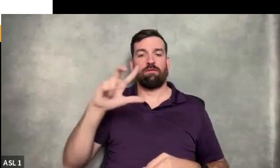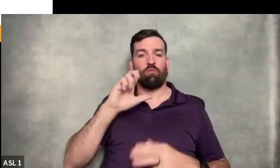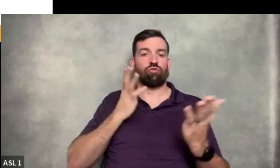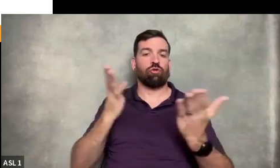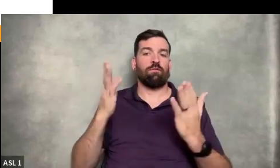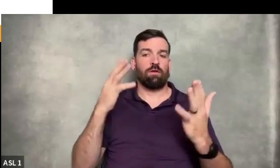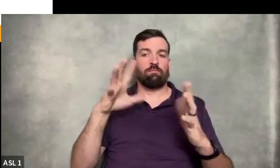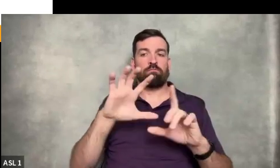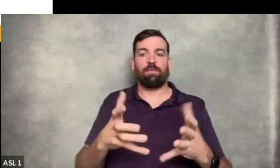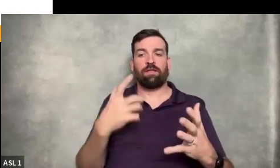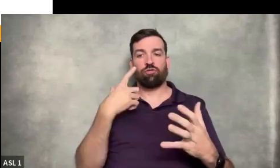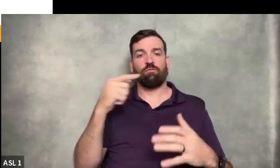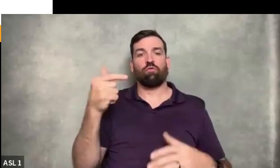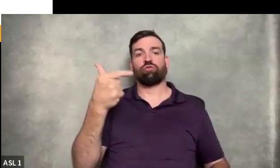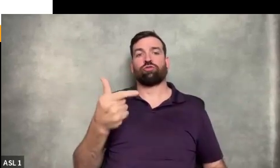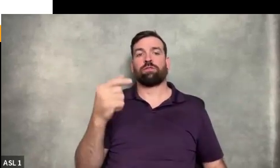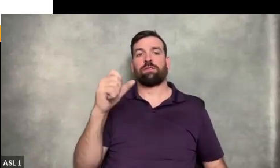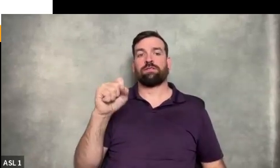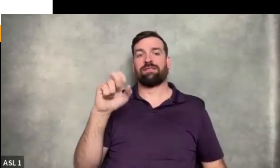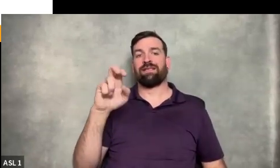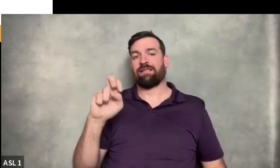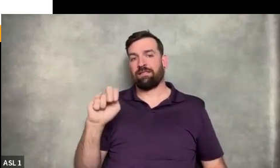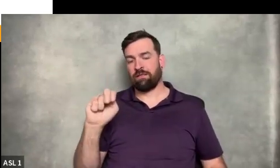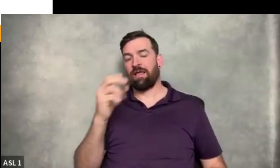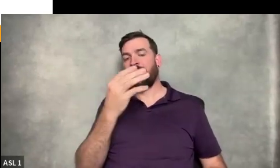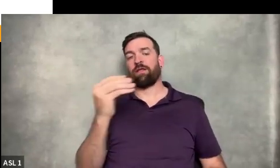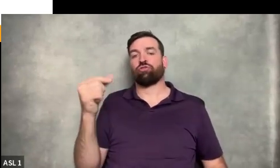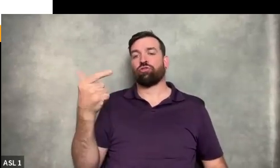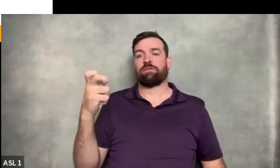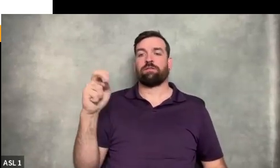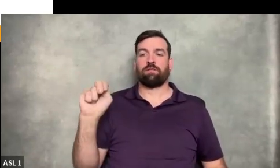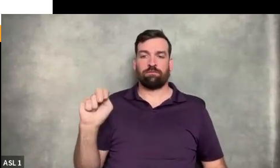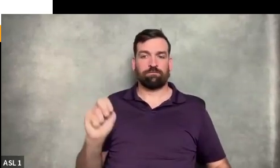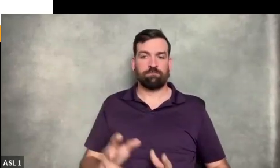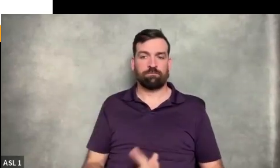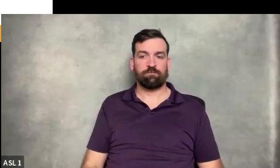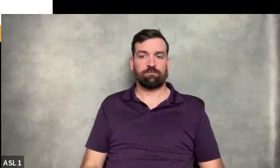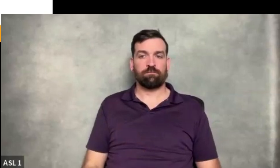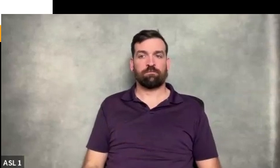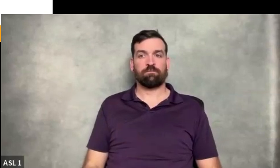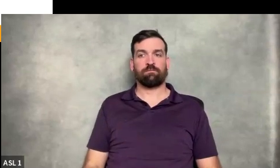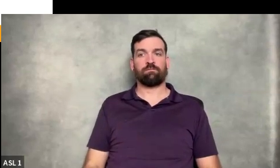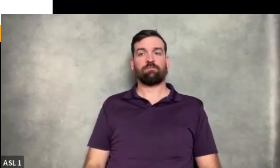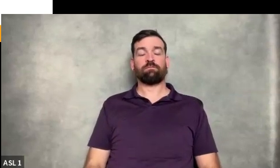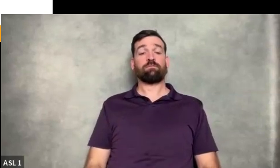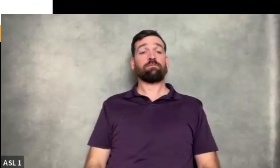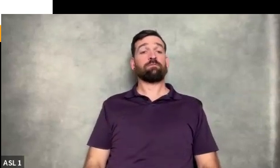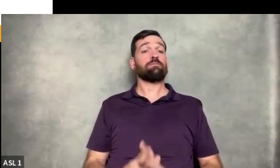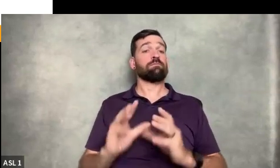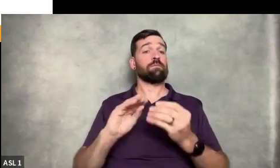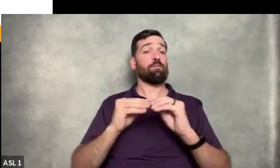of greatest economic need and greatest social need. Number two on the slide: Native Americans